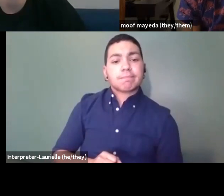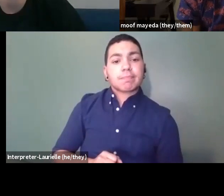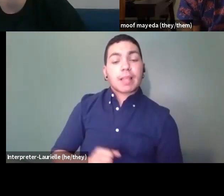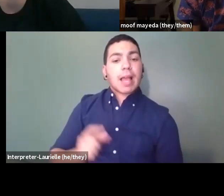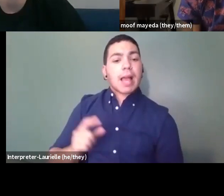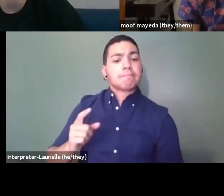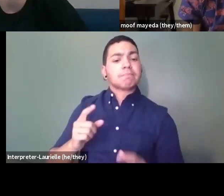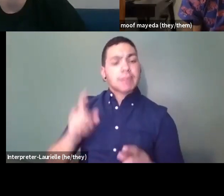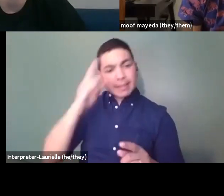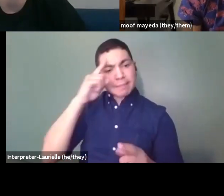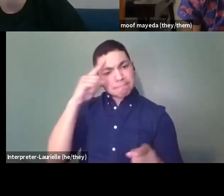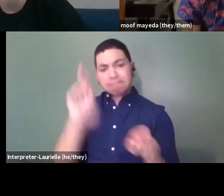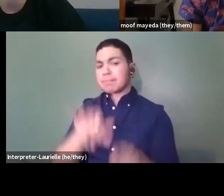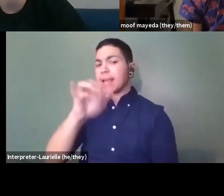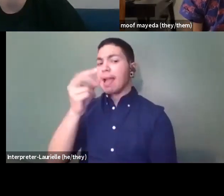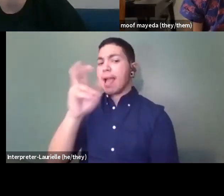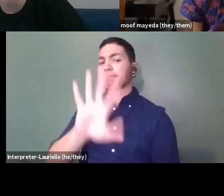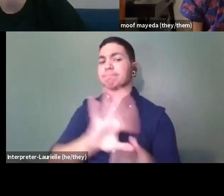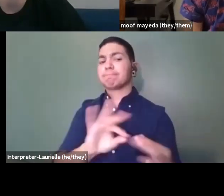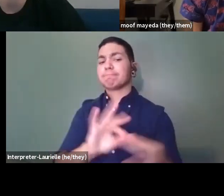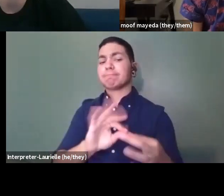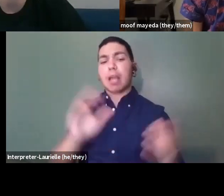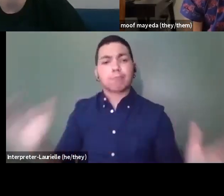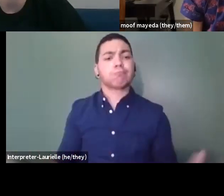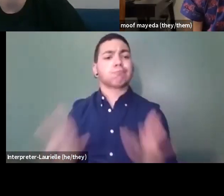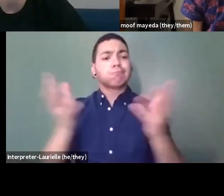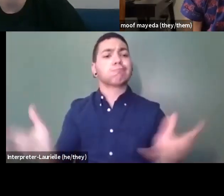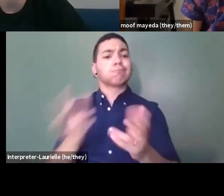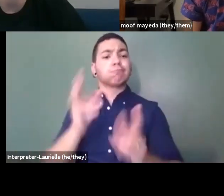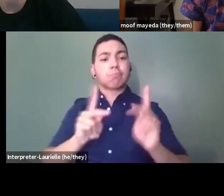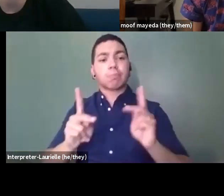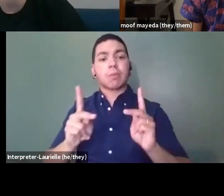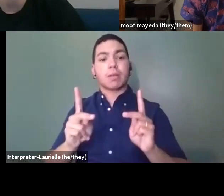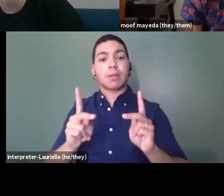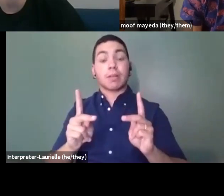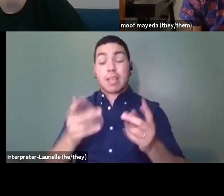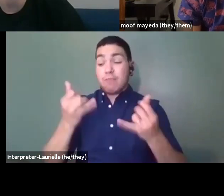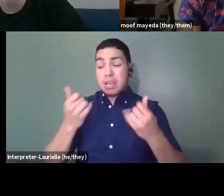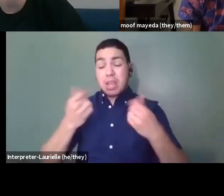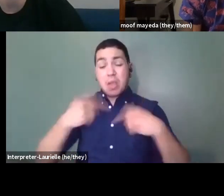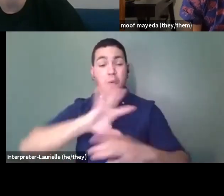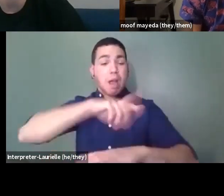prison industrial complex, it means like we talked about earlier in this conversation really following the leadership